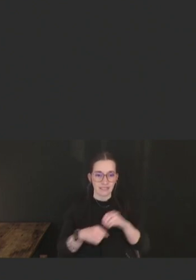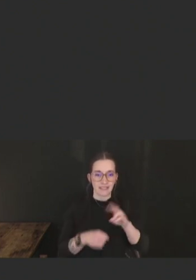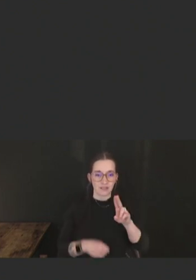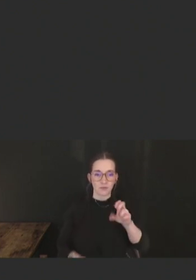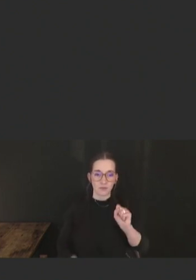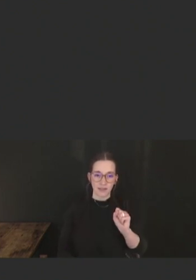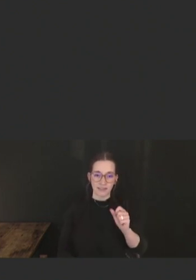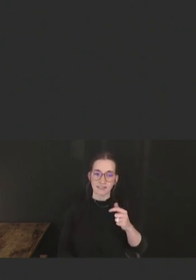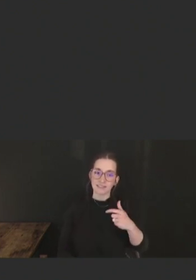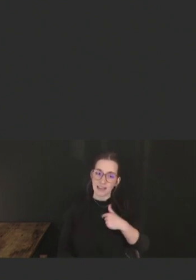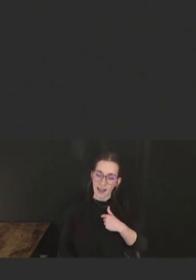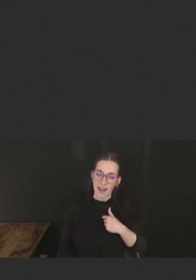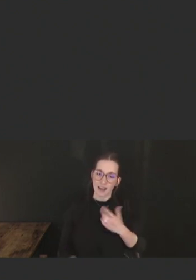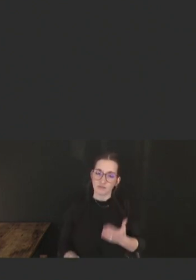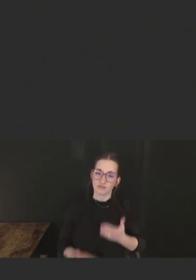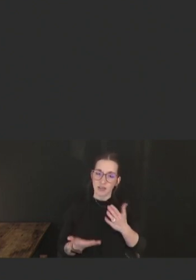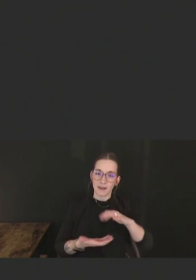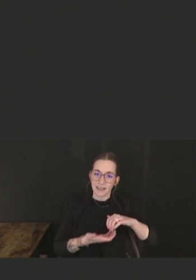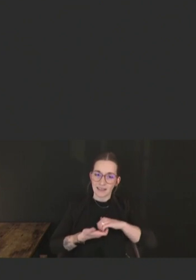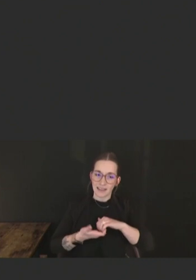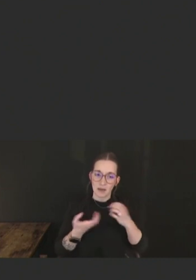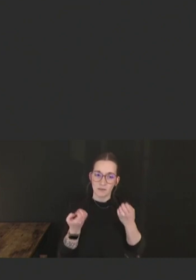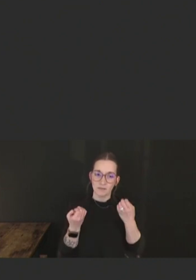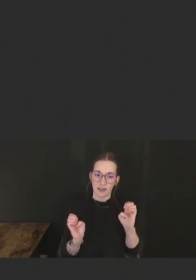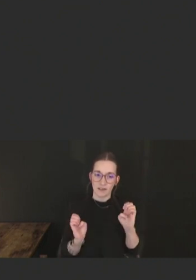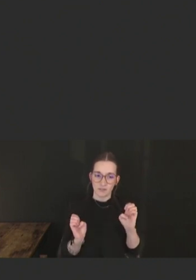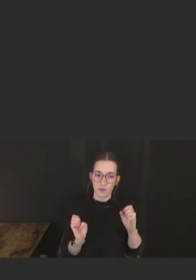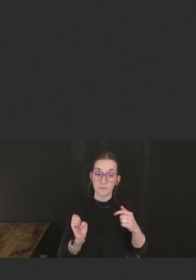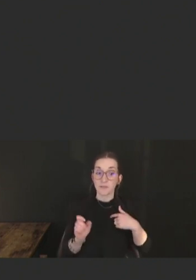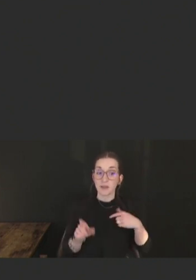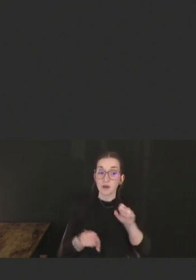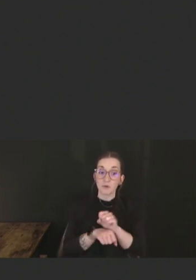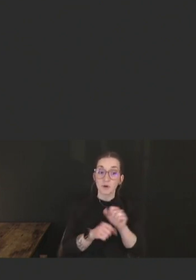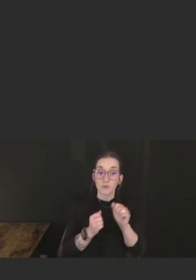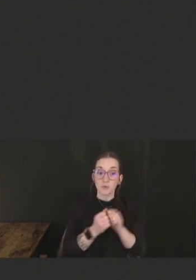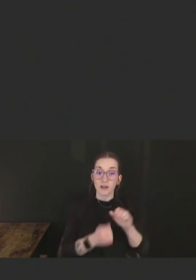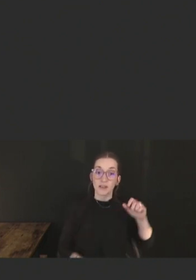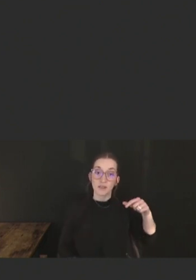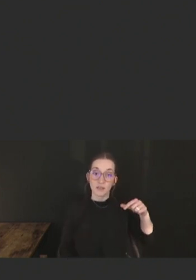Before that, I worked with Kiwanis on the eliminate maternal and neonatal tetanus project,